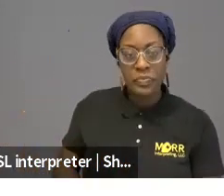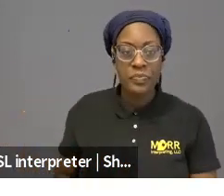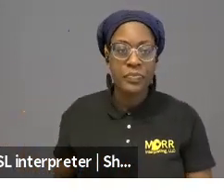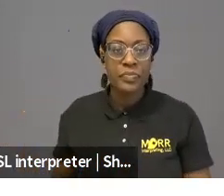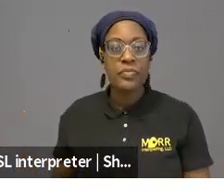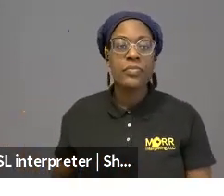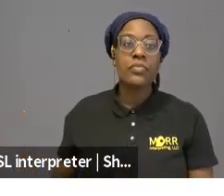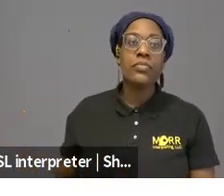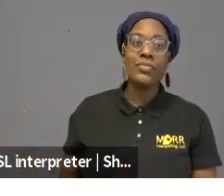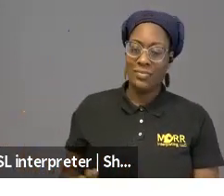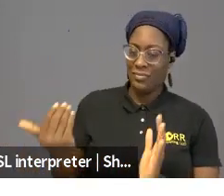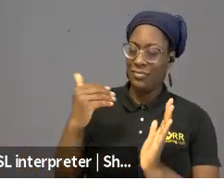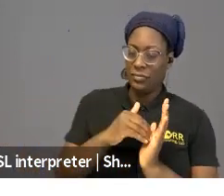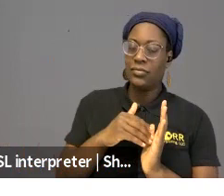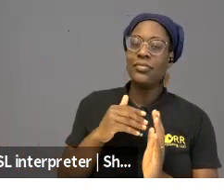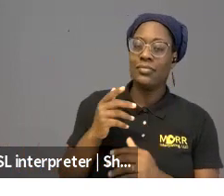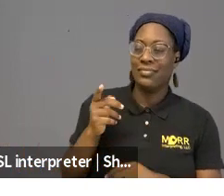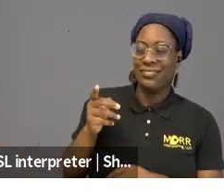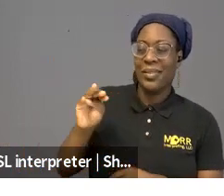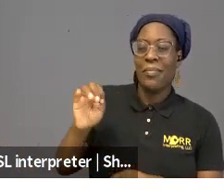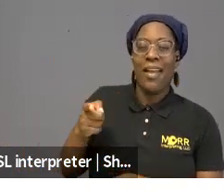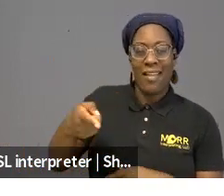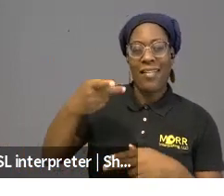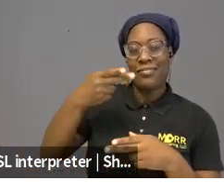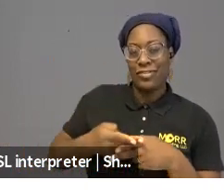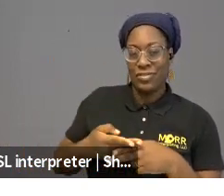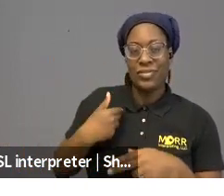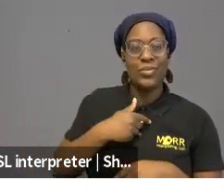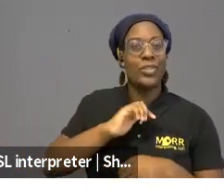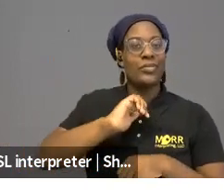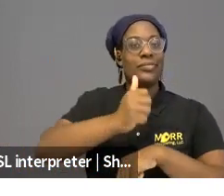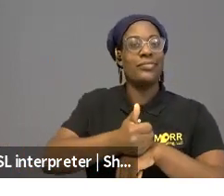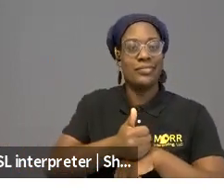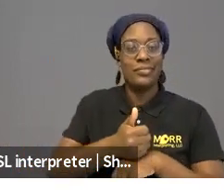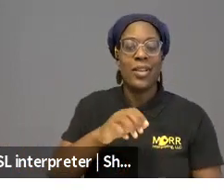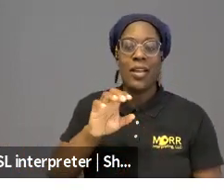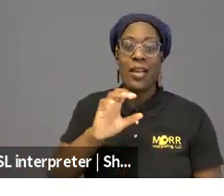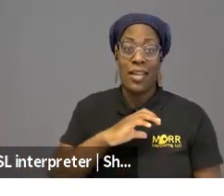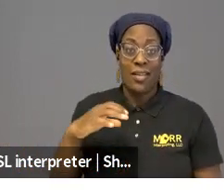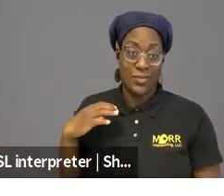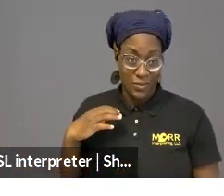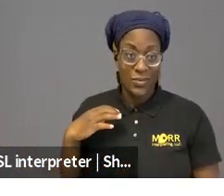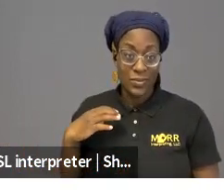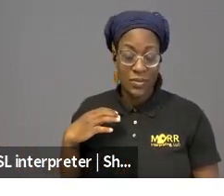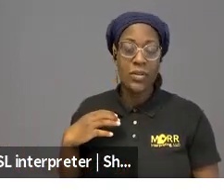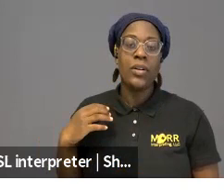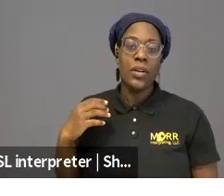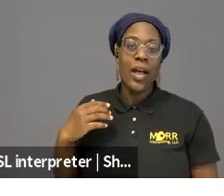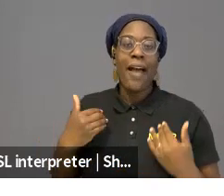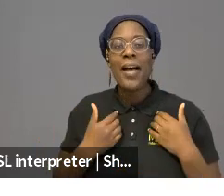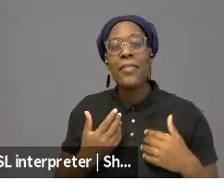members on that. And the ePortfolio Studies collaborates a lot with the Writing Center.